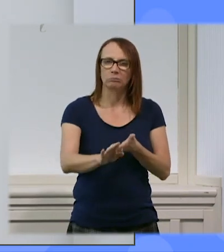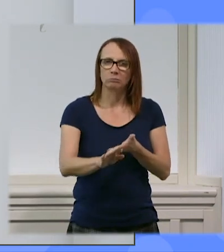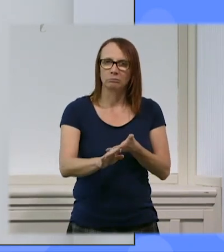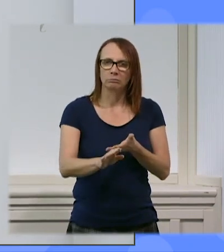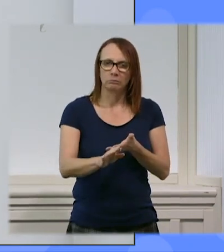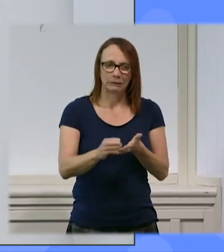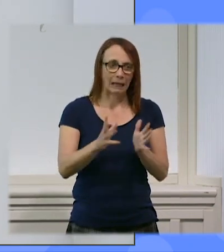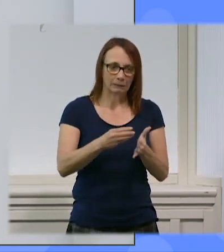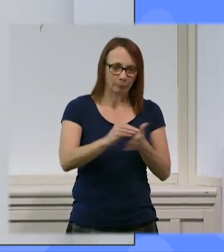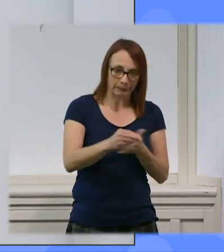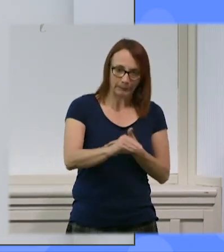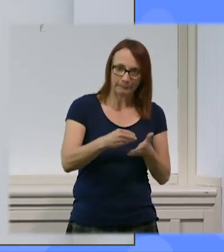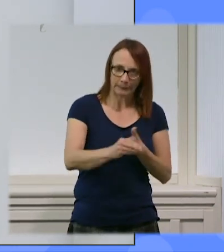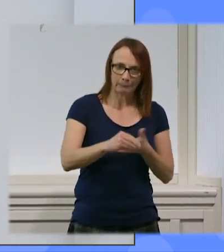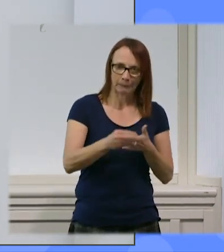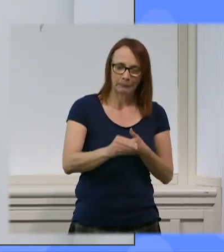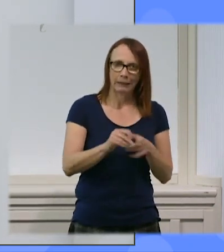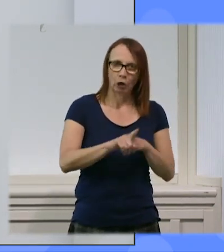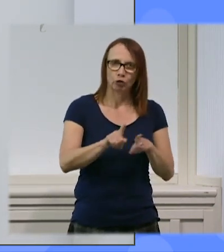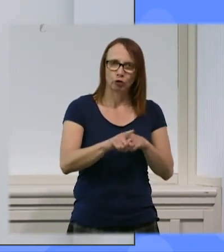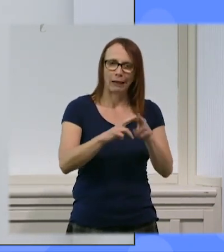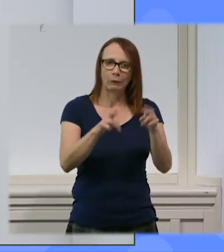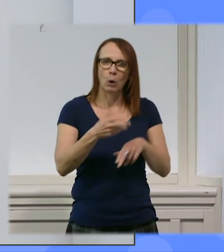trying to stay warm because if you've got highly efficient buildings and